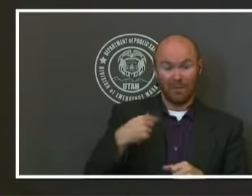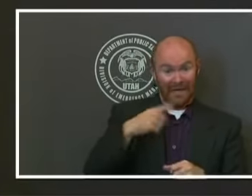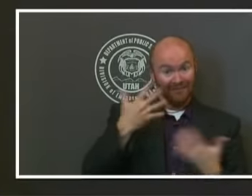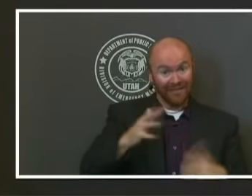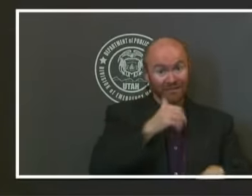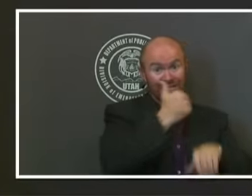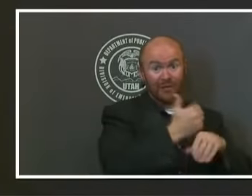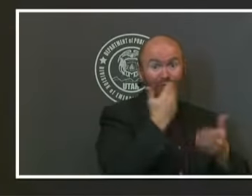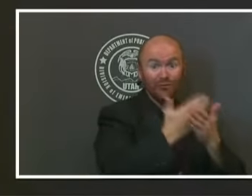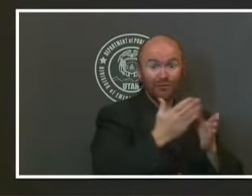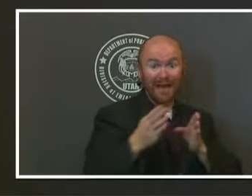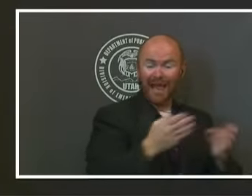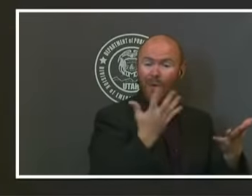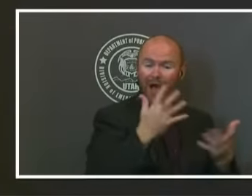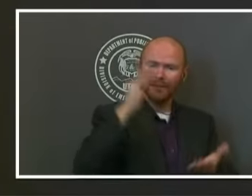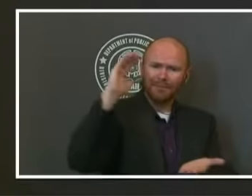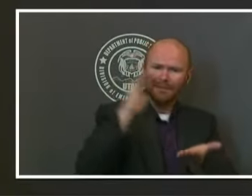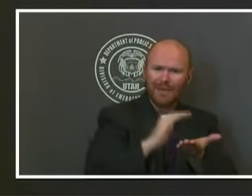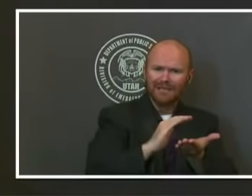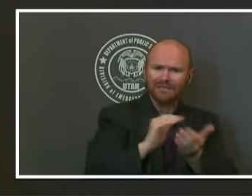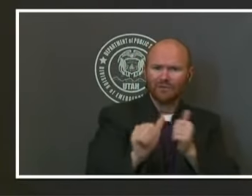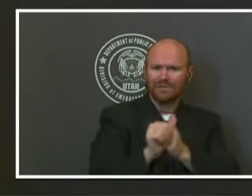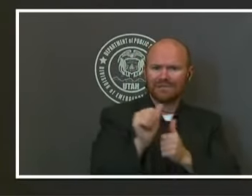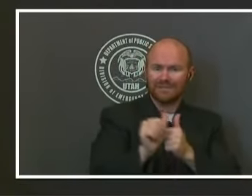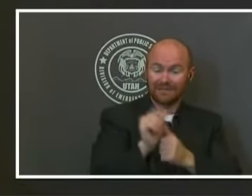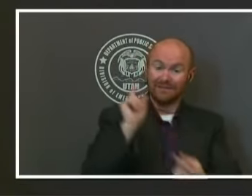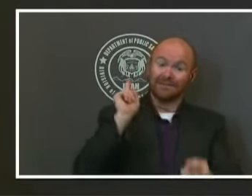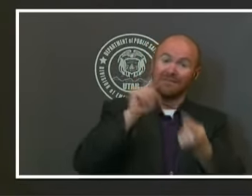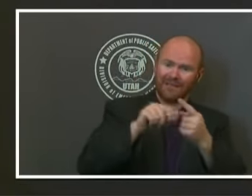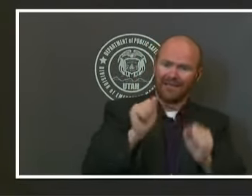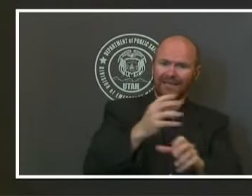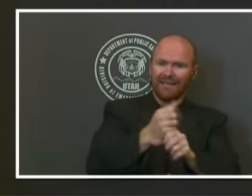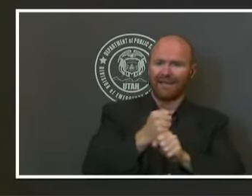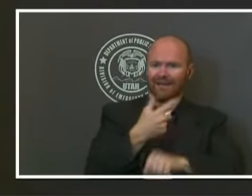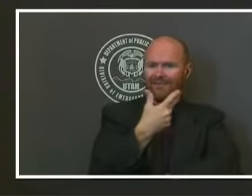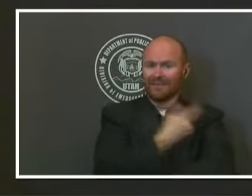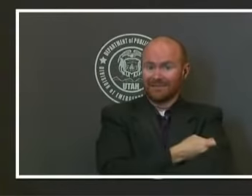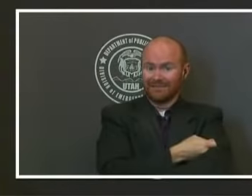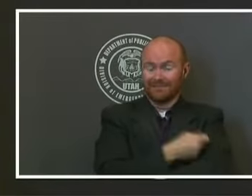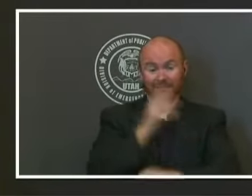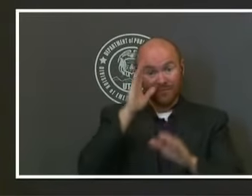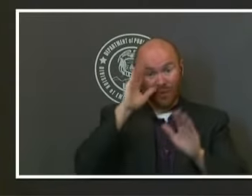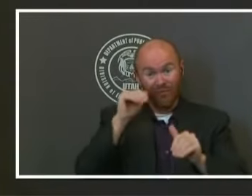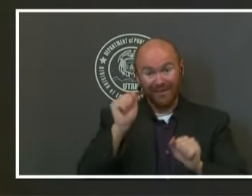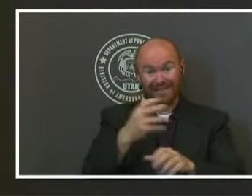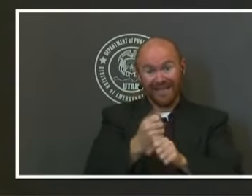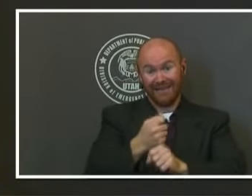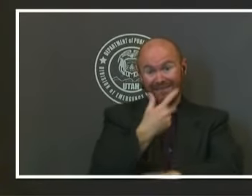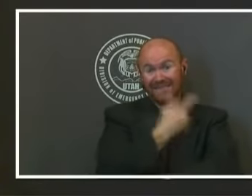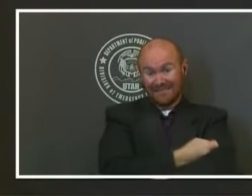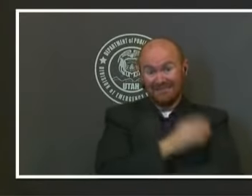risk until we in fact get a vaccine in place which hopefully